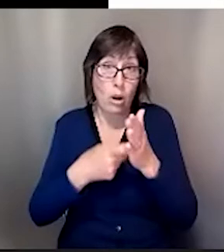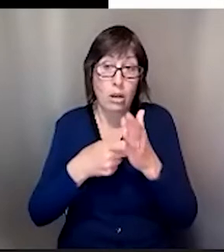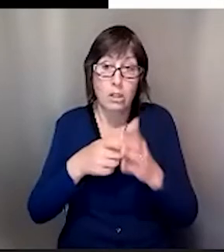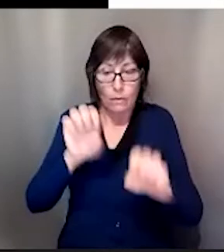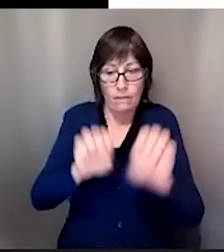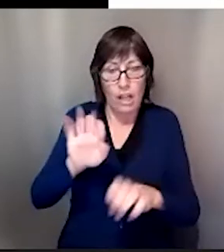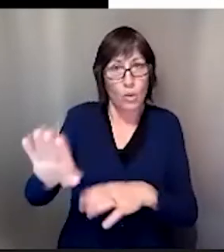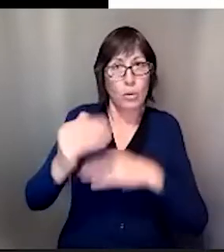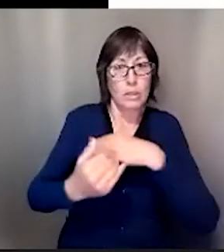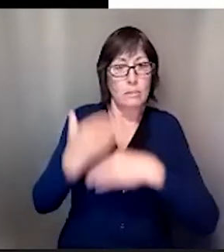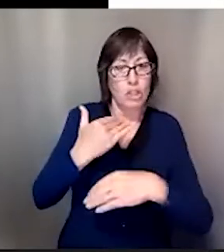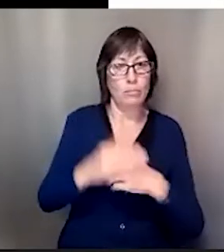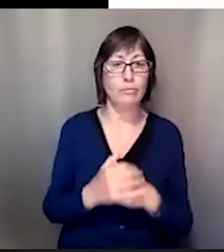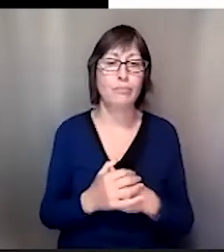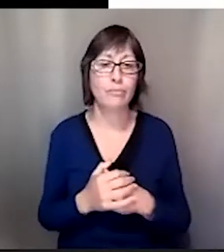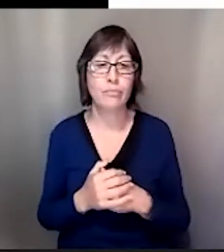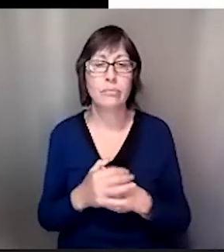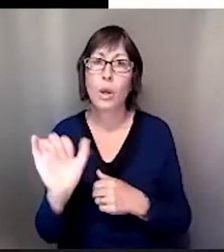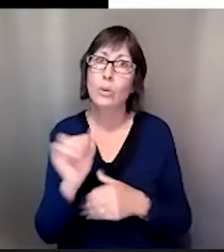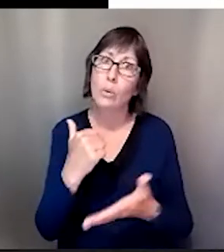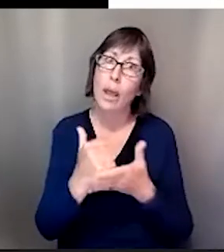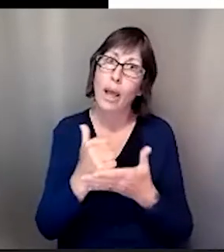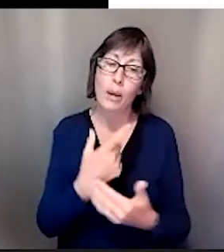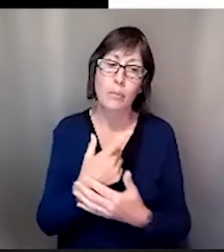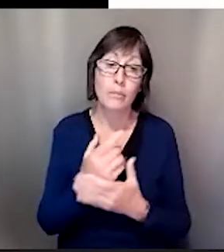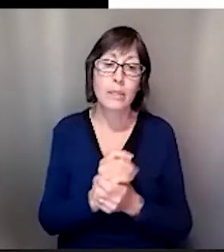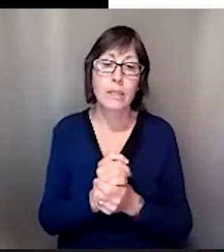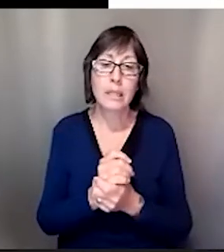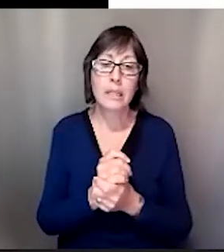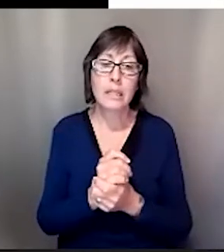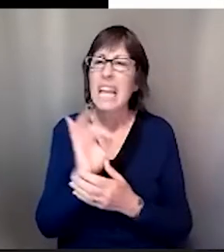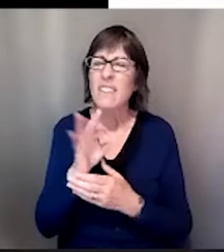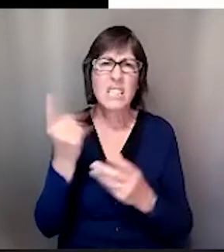It is also really helpful to have someone who may not be familiar with your discipline